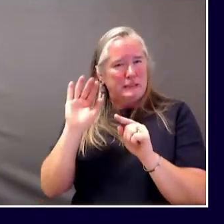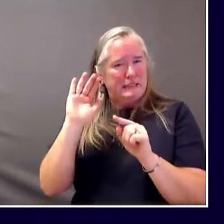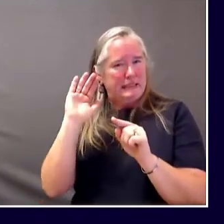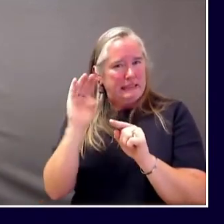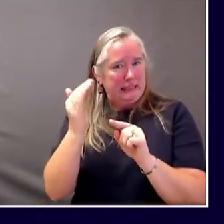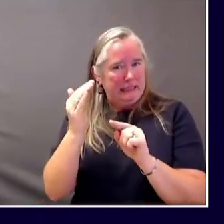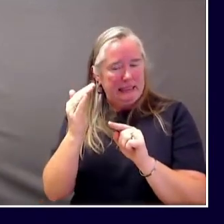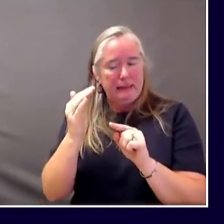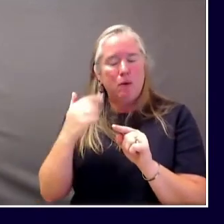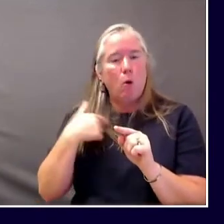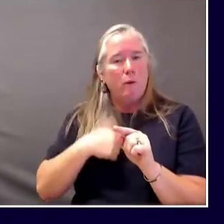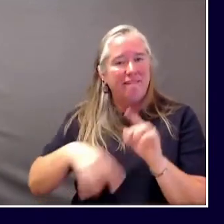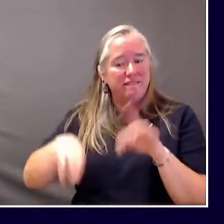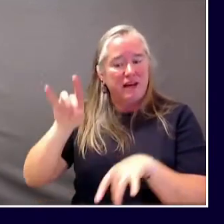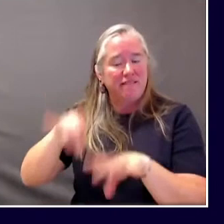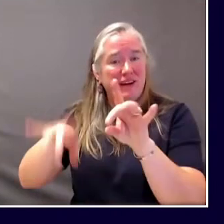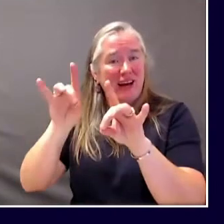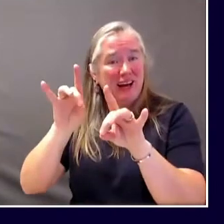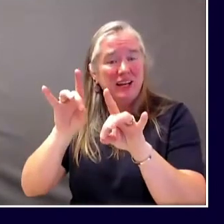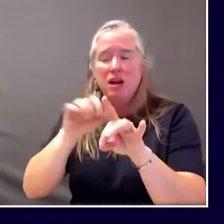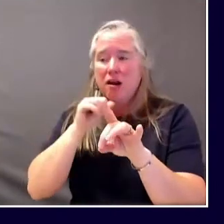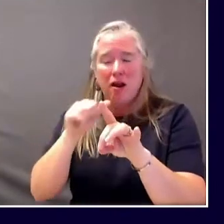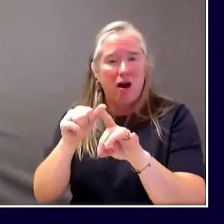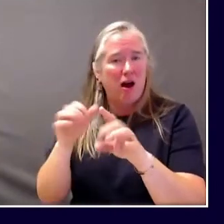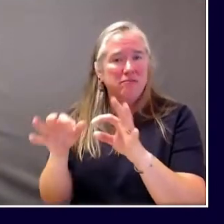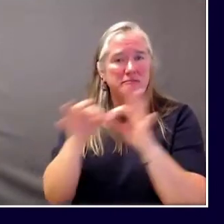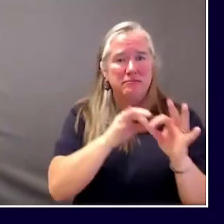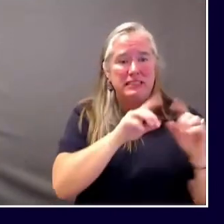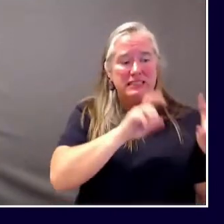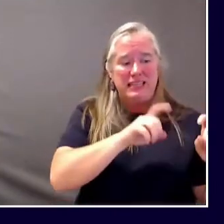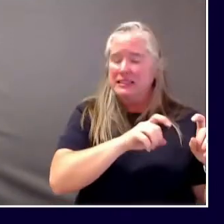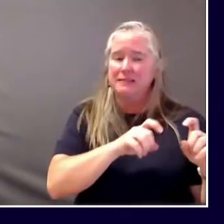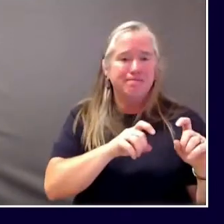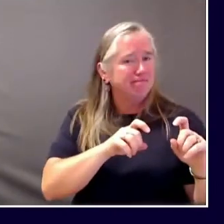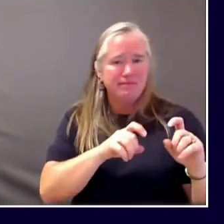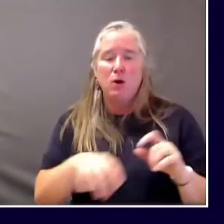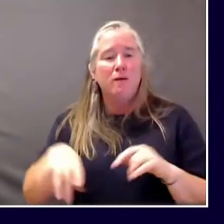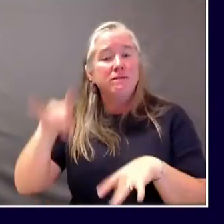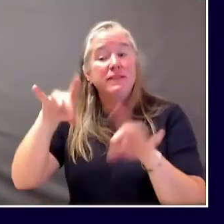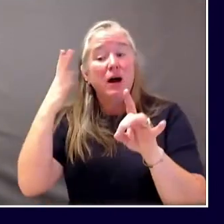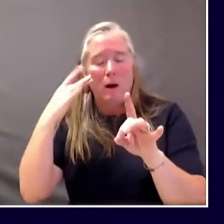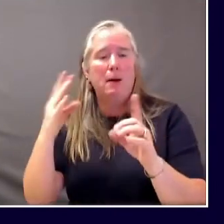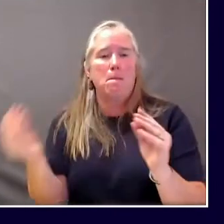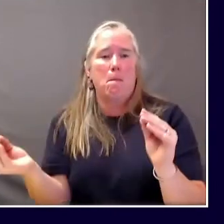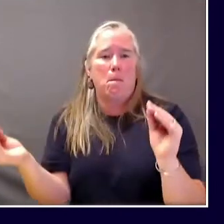occurring because of more transmission